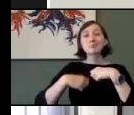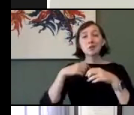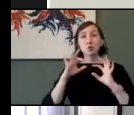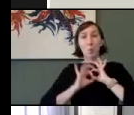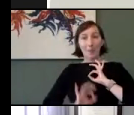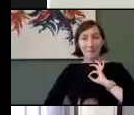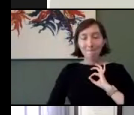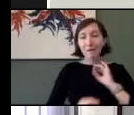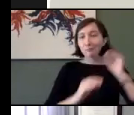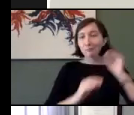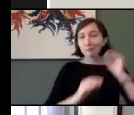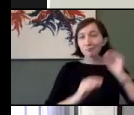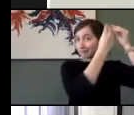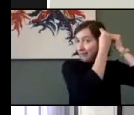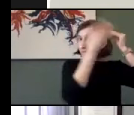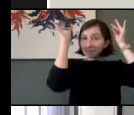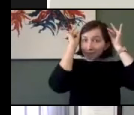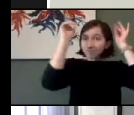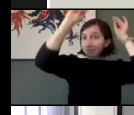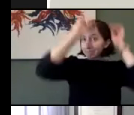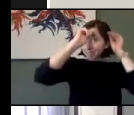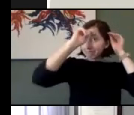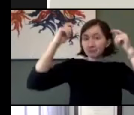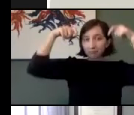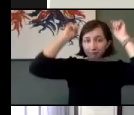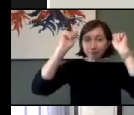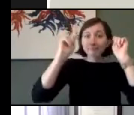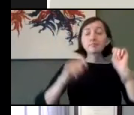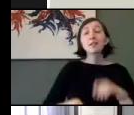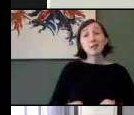so it actually goes all the way around. So lots of solutions.